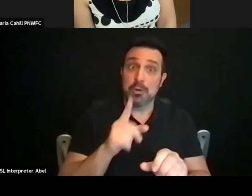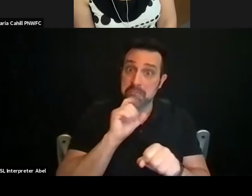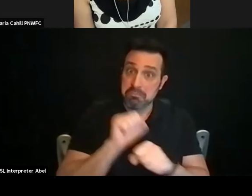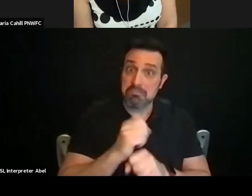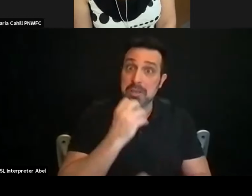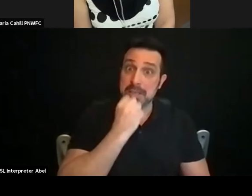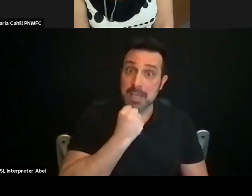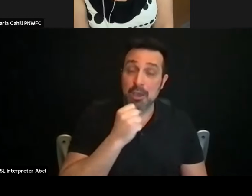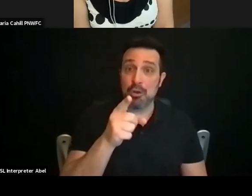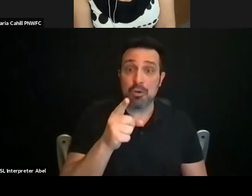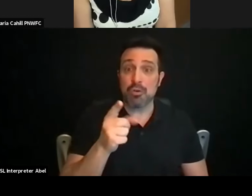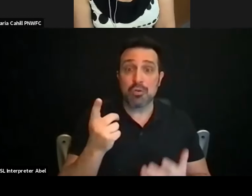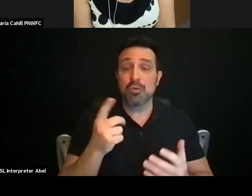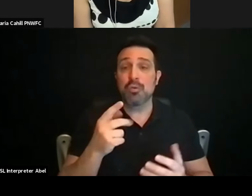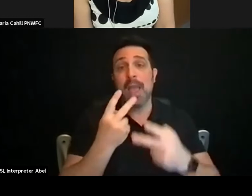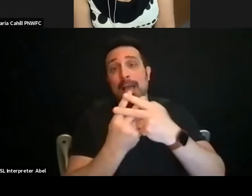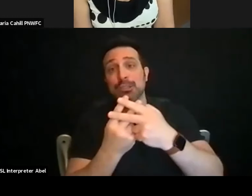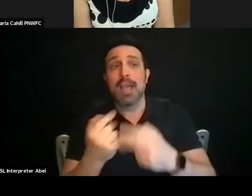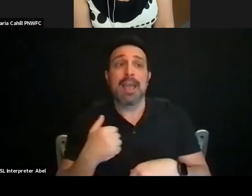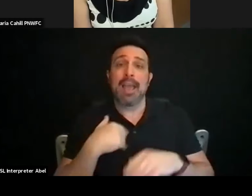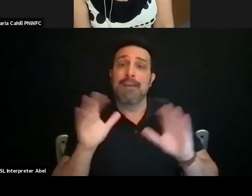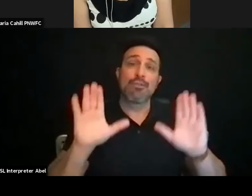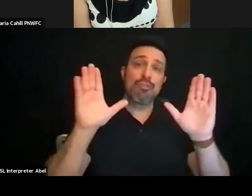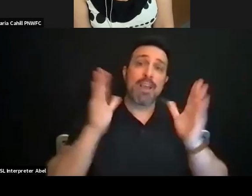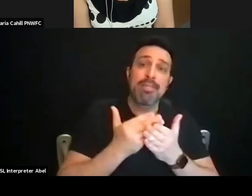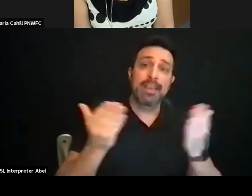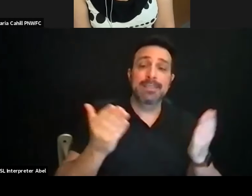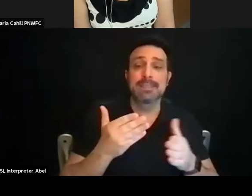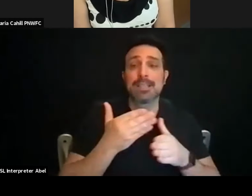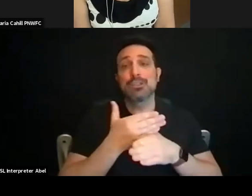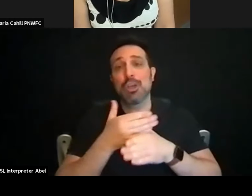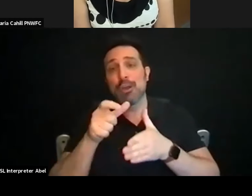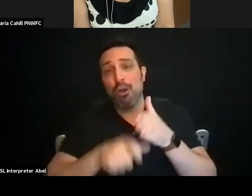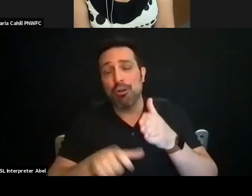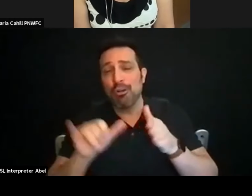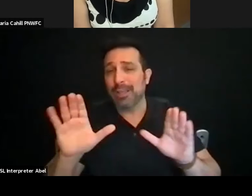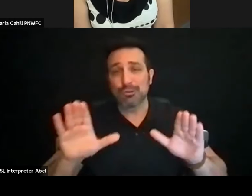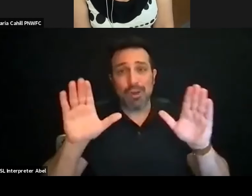Because we can't constantly Carrie this on our backs on our own, you have to join in and if you say that